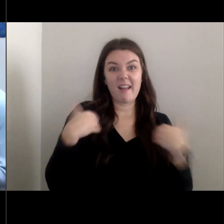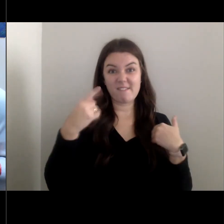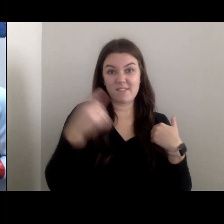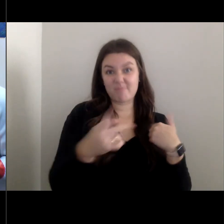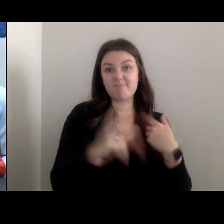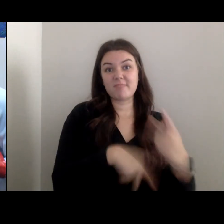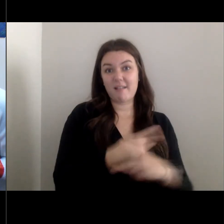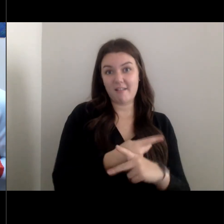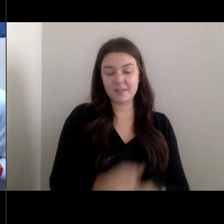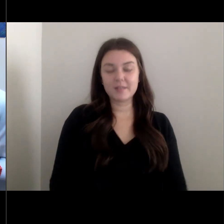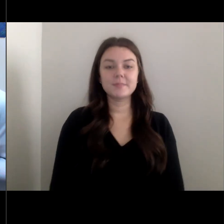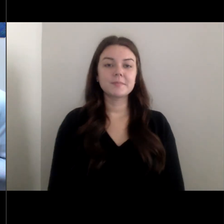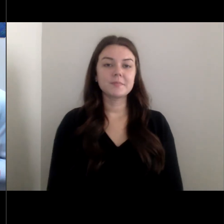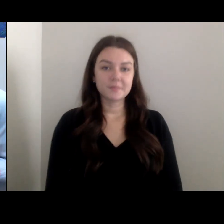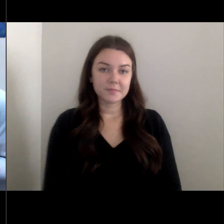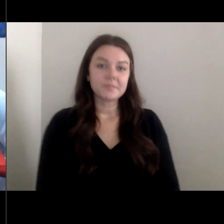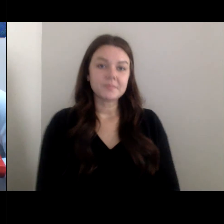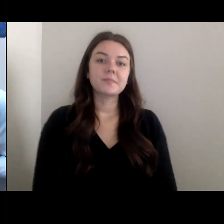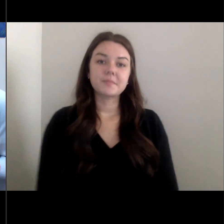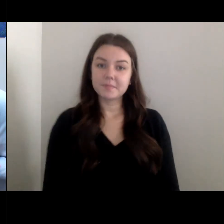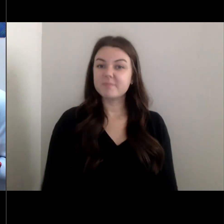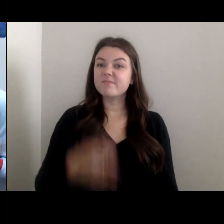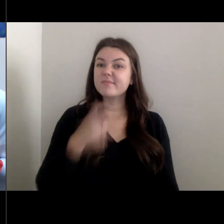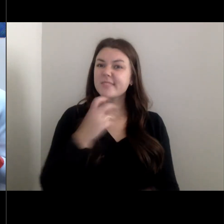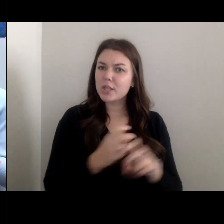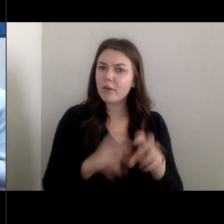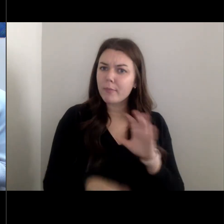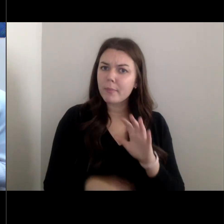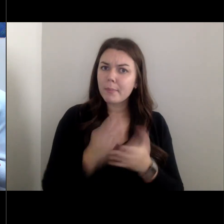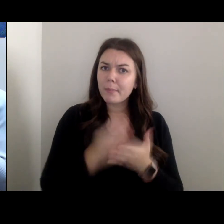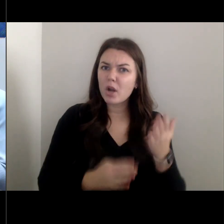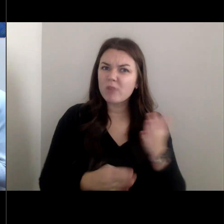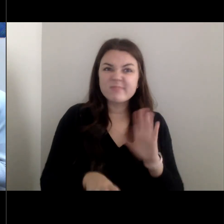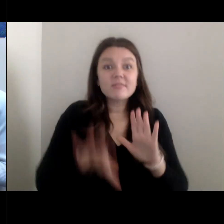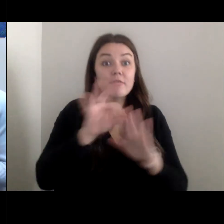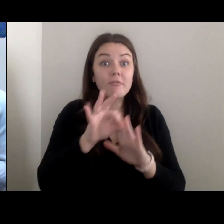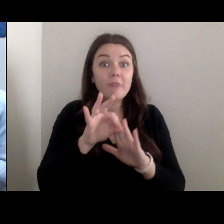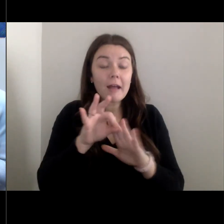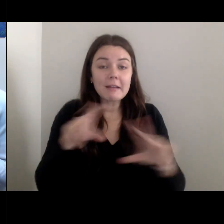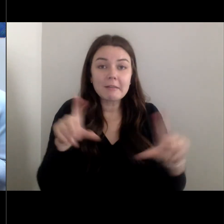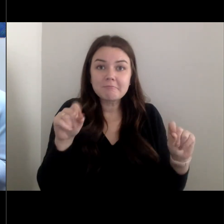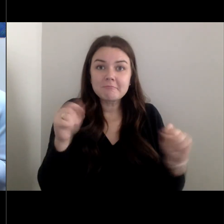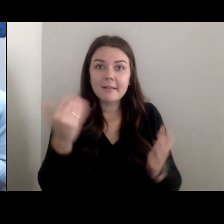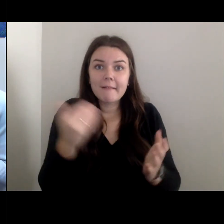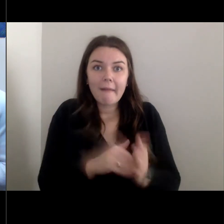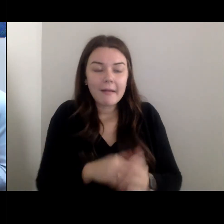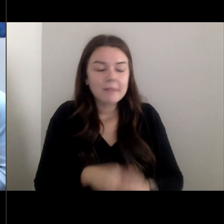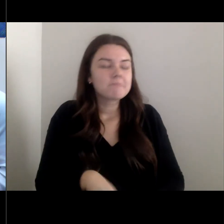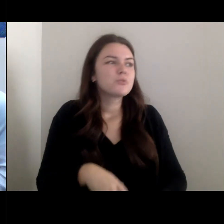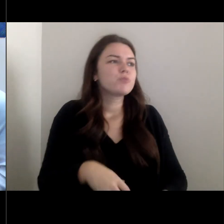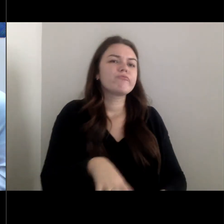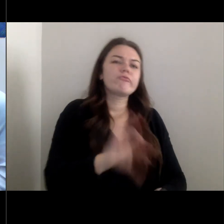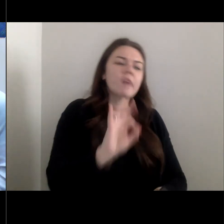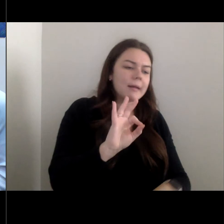But the funny part is actually finding the crab again. We caught it once, and we tagged it, but then we need to get it back in order to figure out